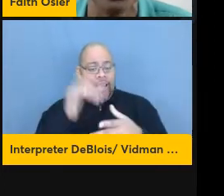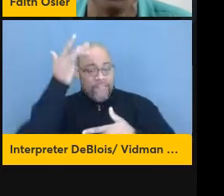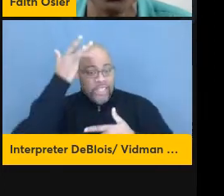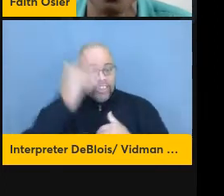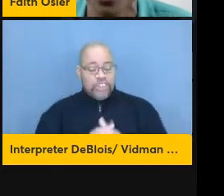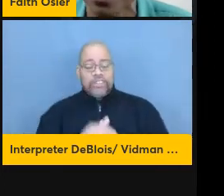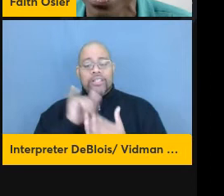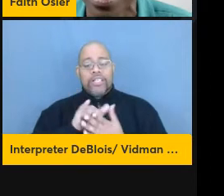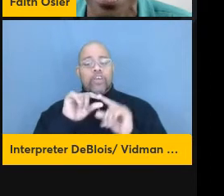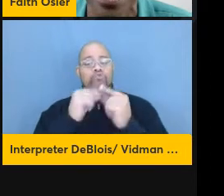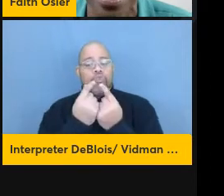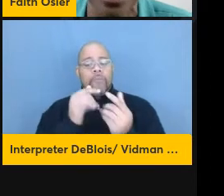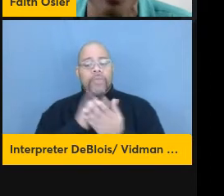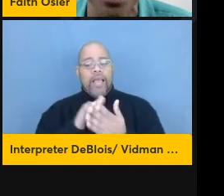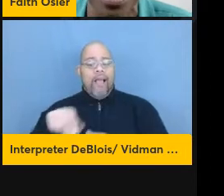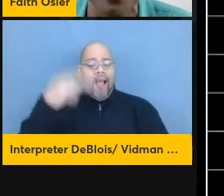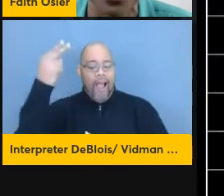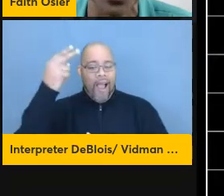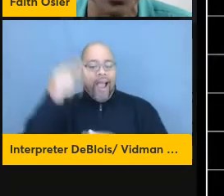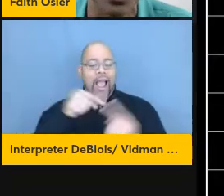were the groups with high antibody levels.